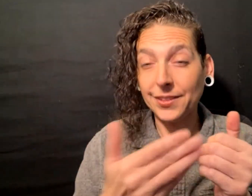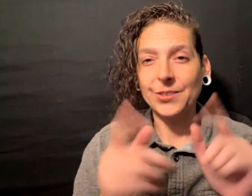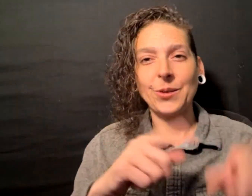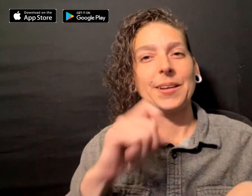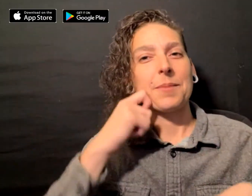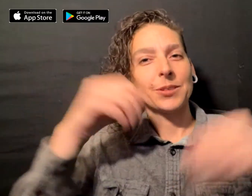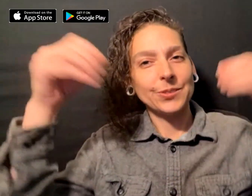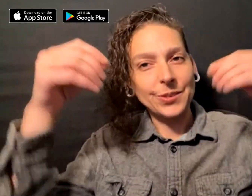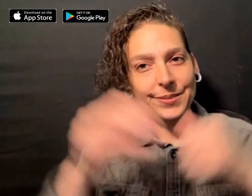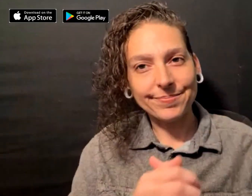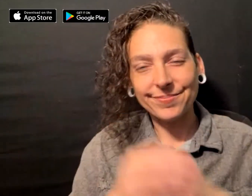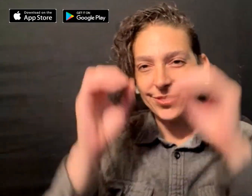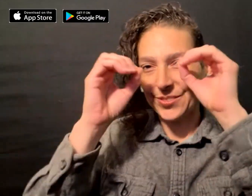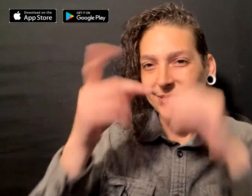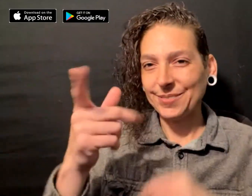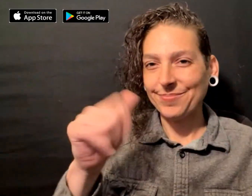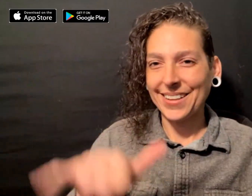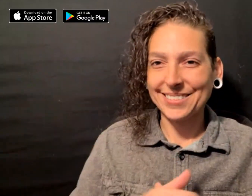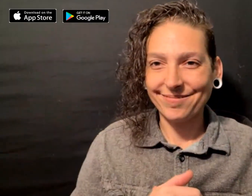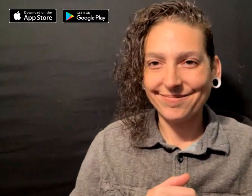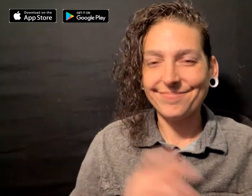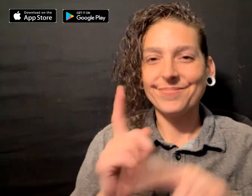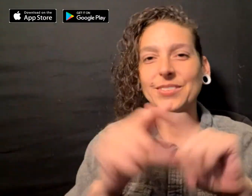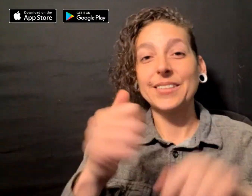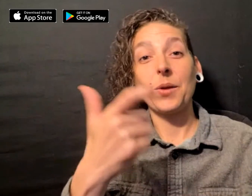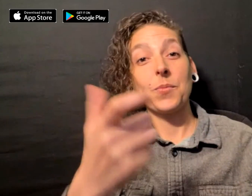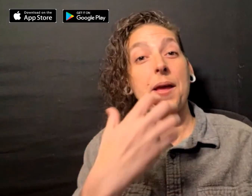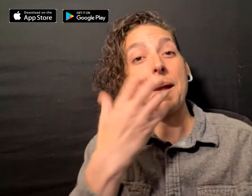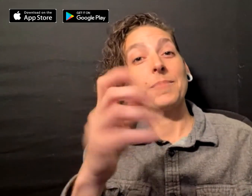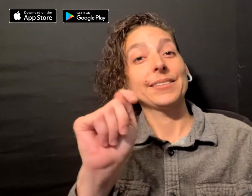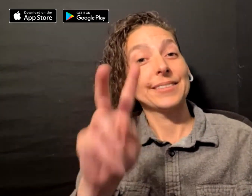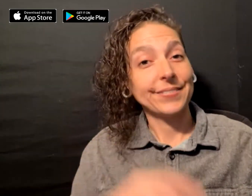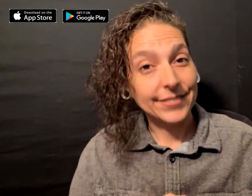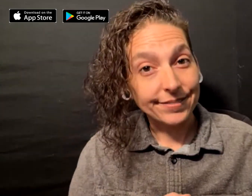your smart phone and you can also watch on Apple TV Amazon and Roku